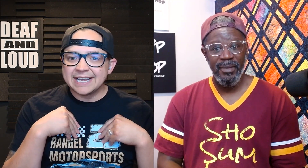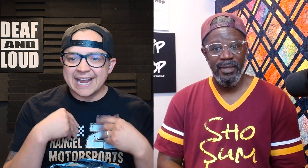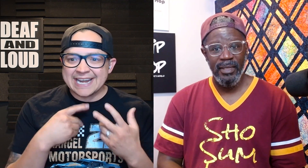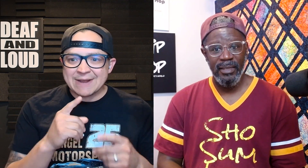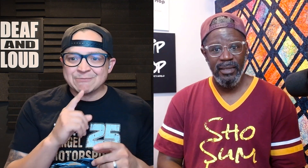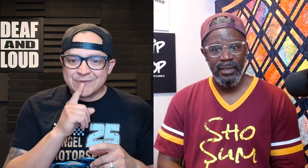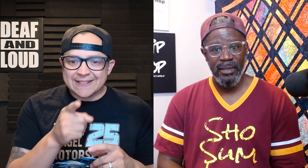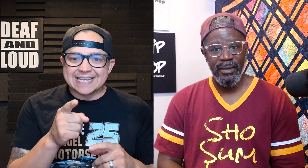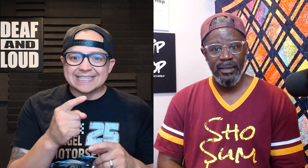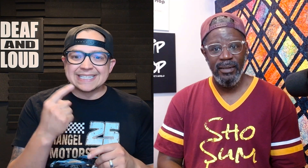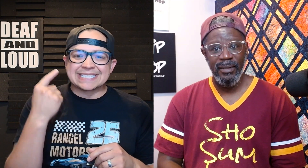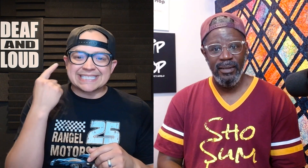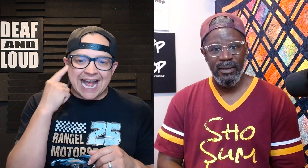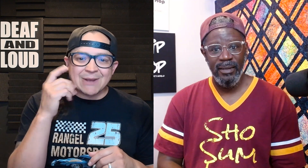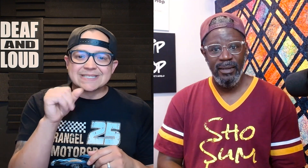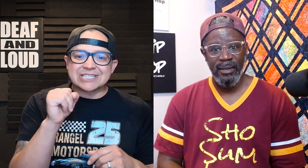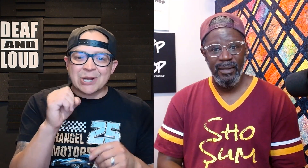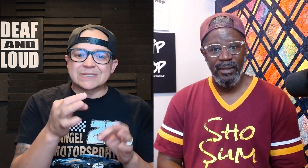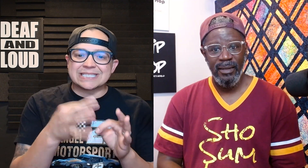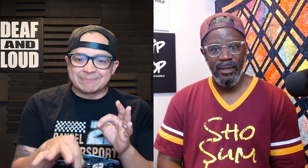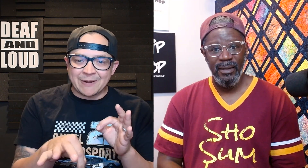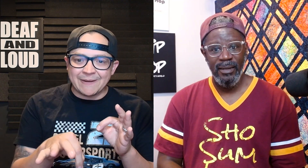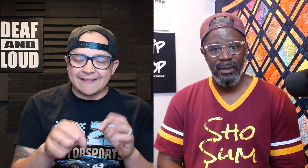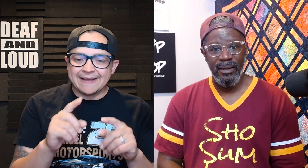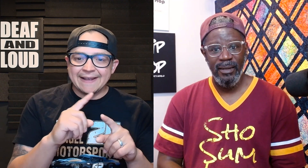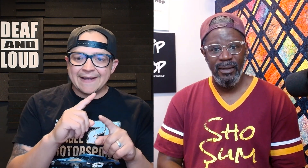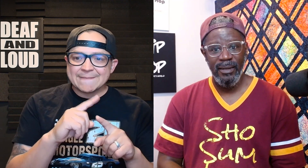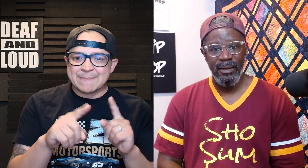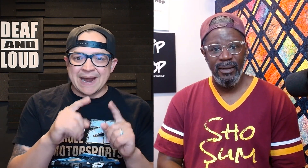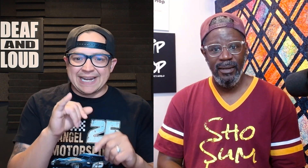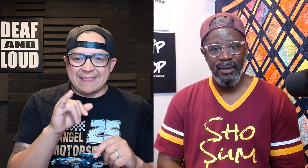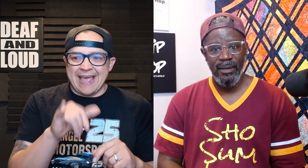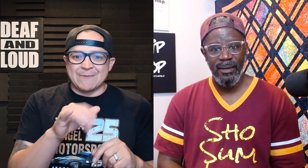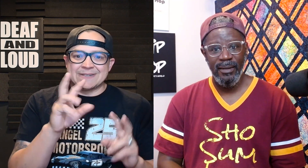And it really sounds so simple, but that was